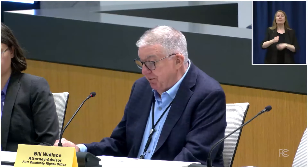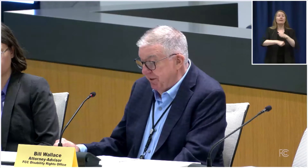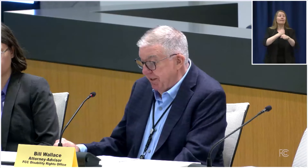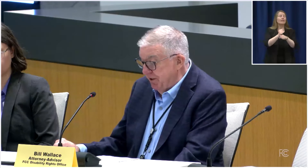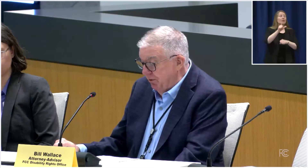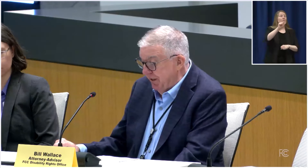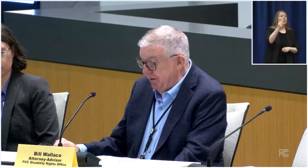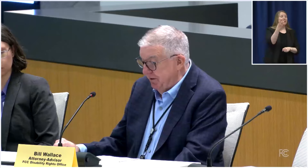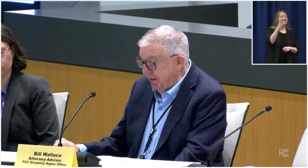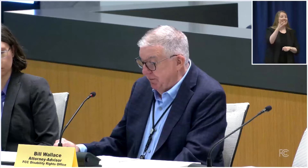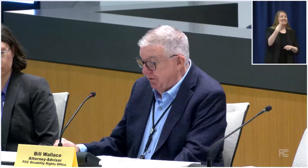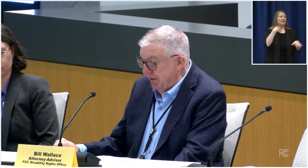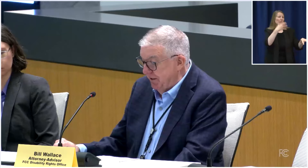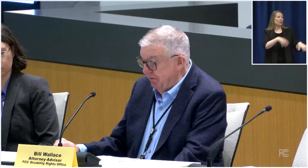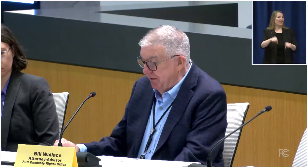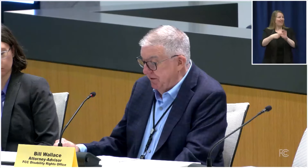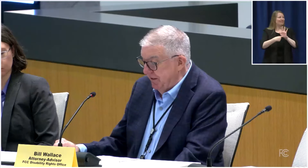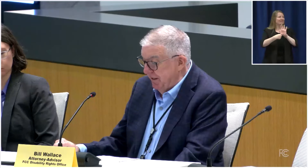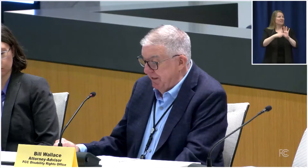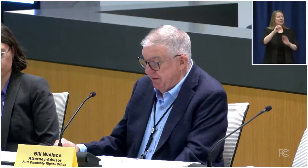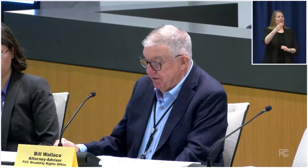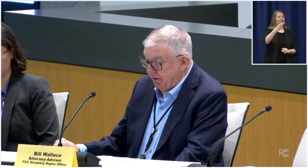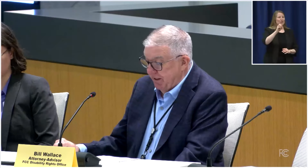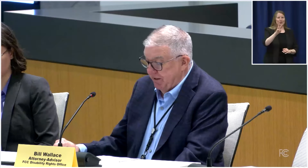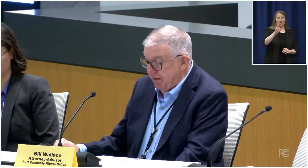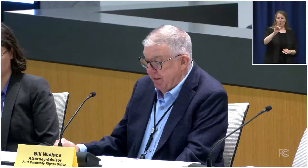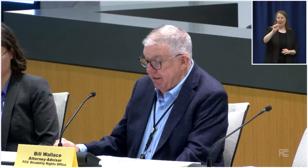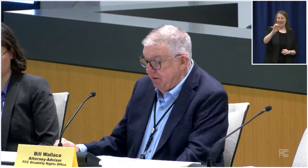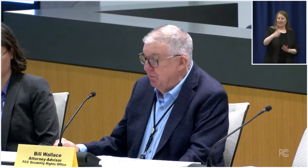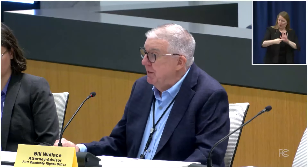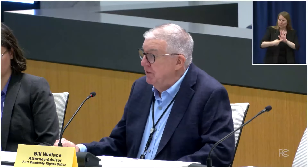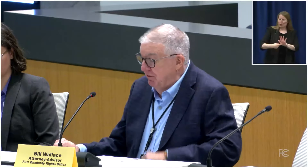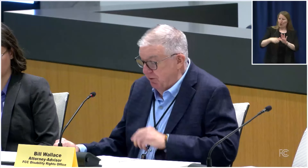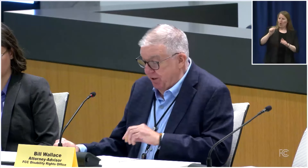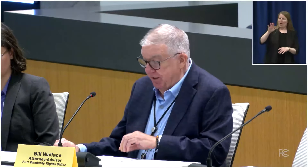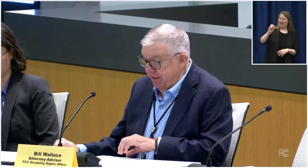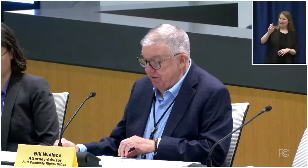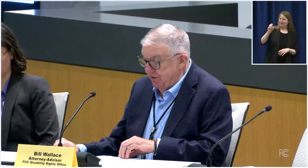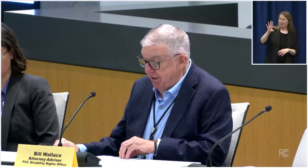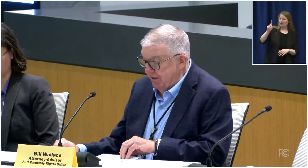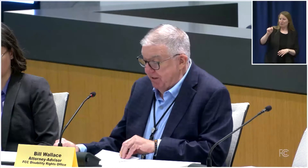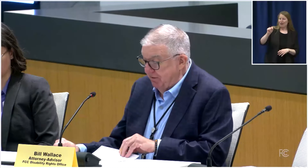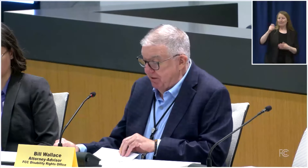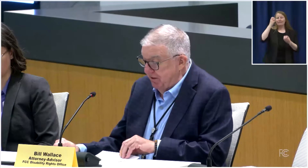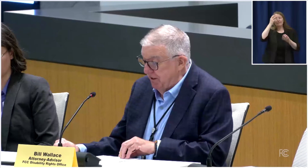DIRECT IS BASED ON AN OPEN SOURCE SOFTWARE CODE THAT ENABLES DIRECT VIDEO CALLING BETWEEN BUSINESSES AND AGENCIES FROM THEIR